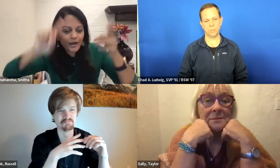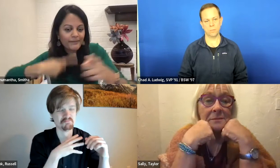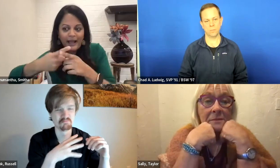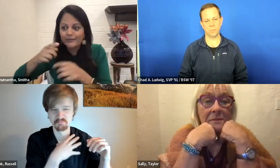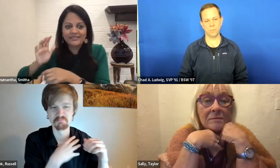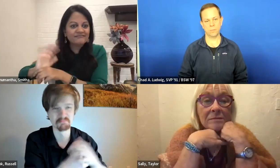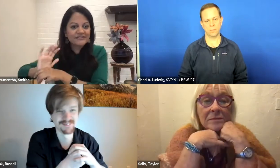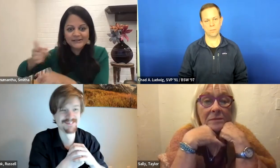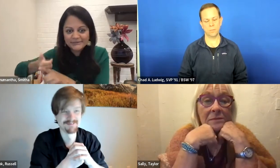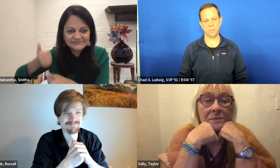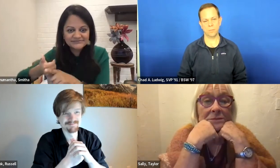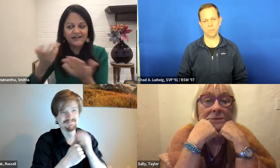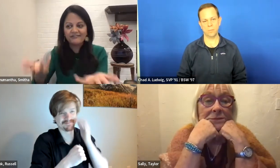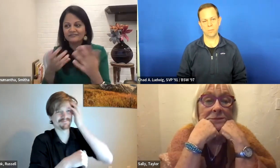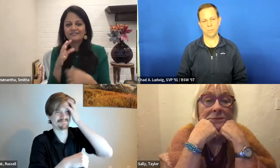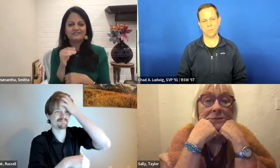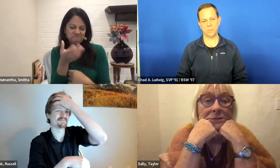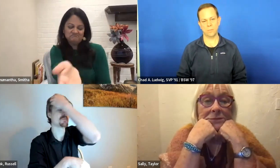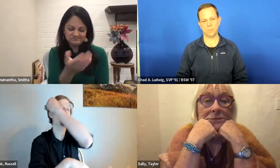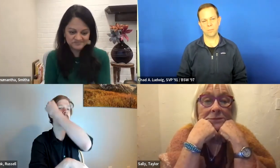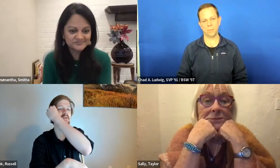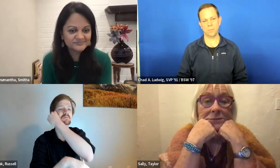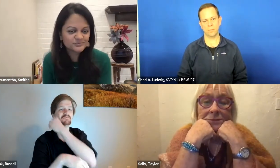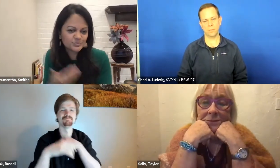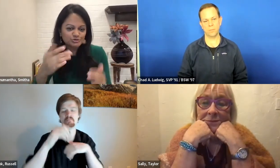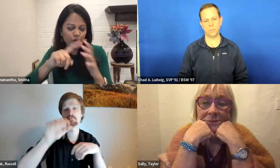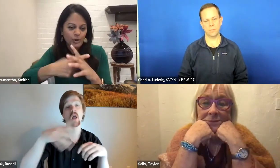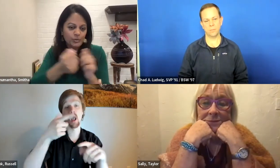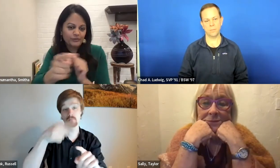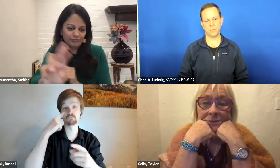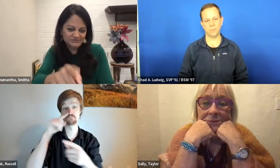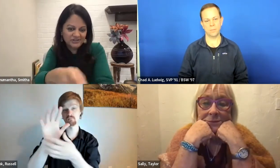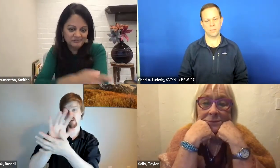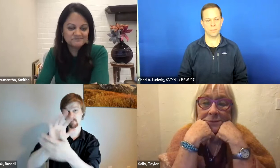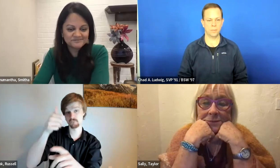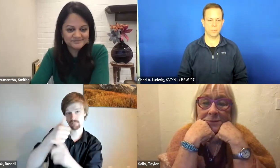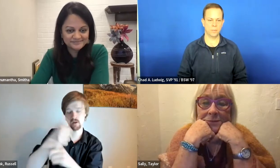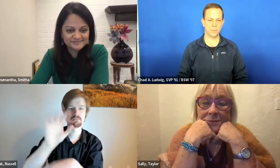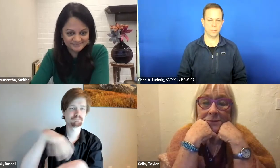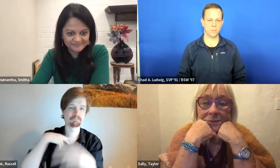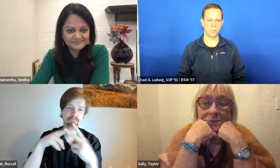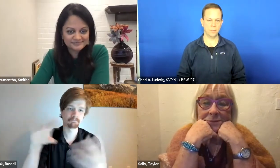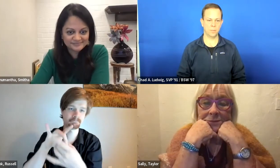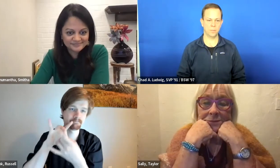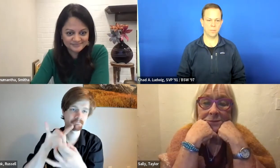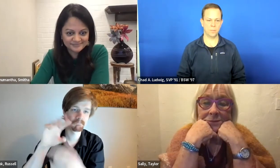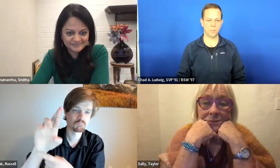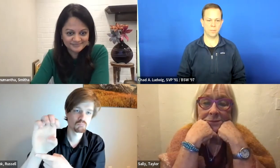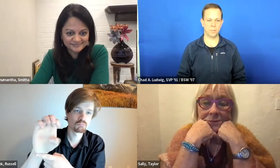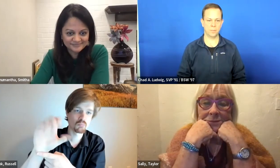you know, what did it make you think about, what can you reflect on? All right. Sure.